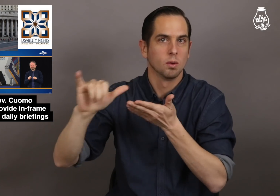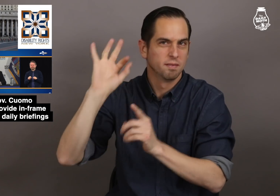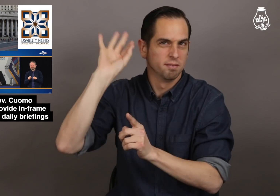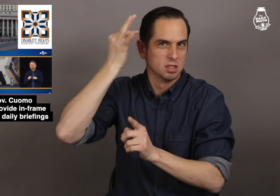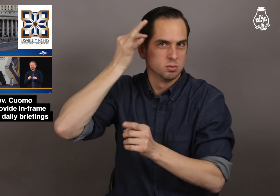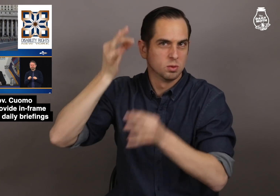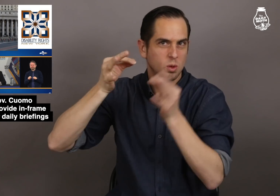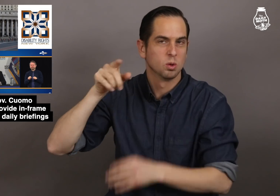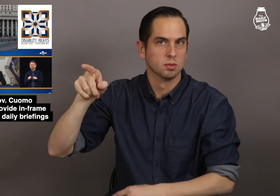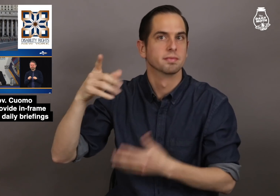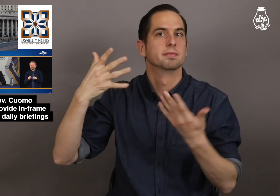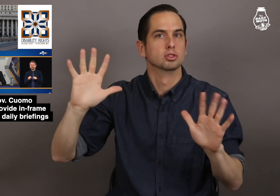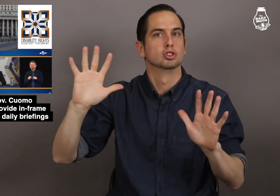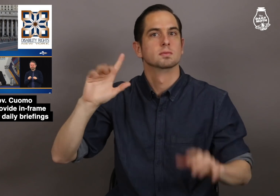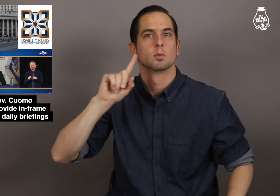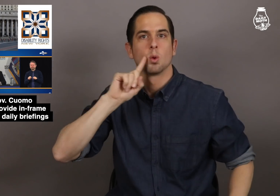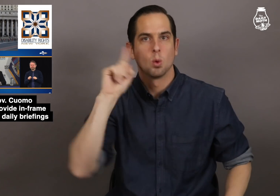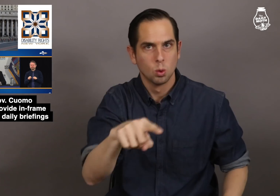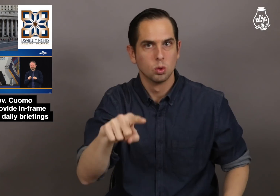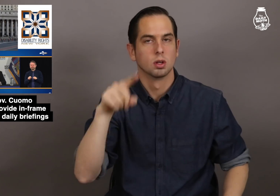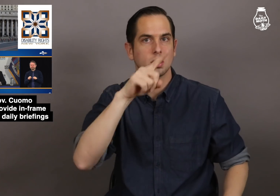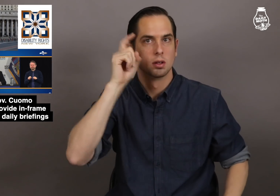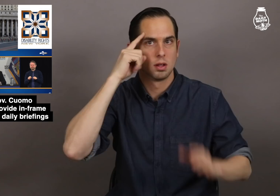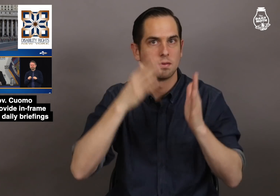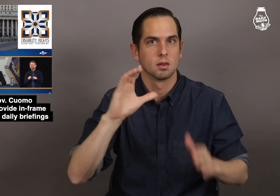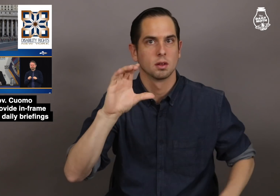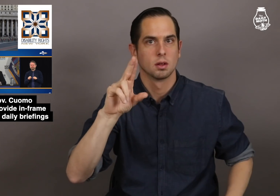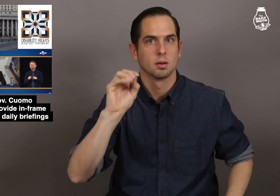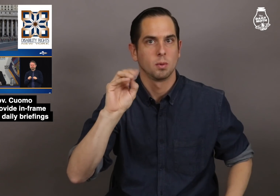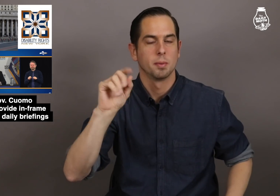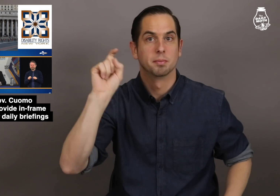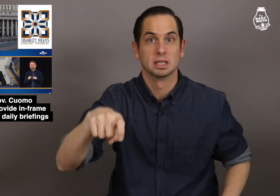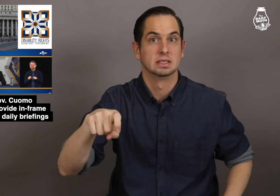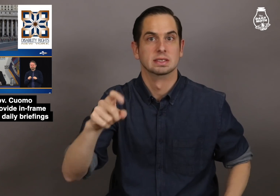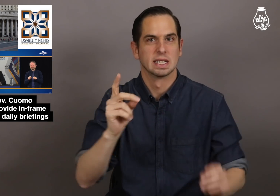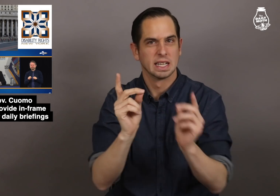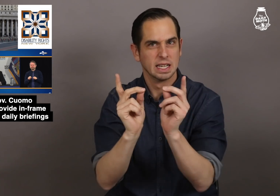of New York (federal court) ordered Gov. Cuomo to